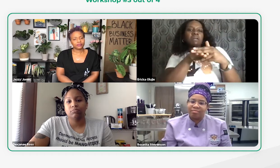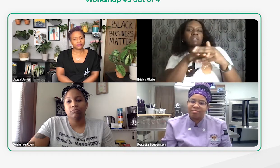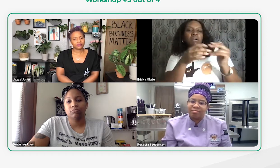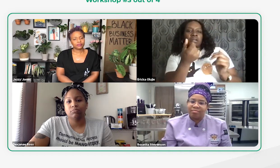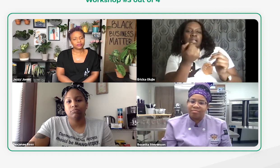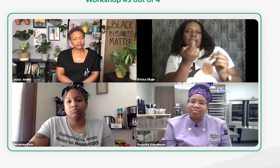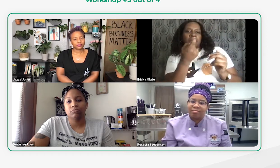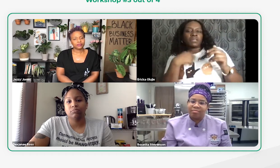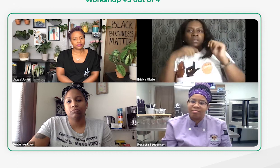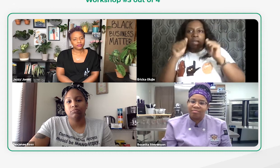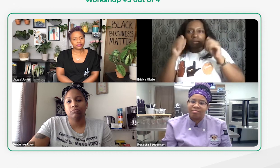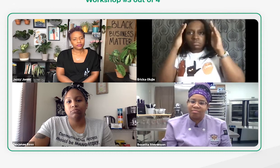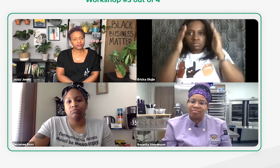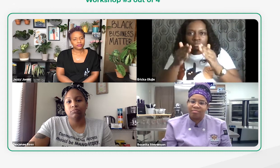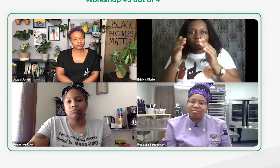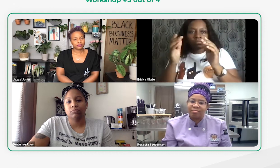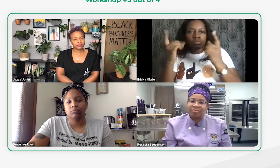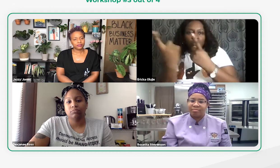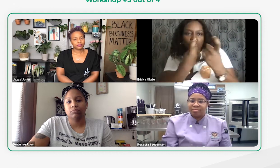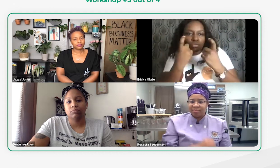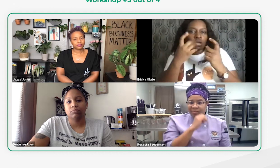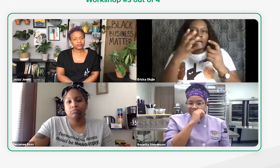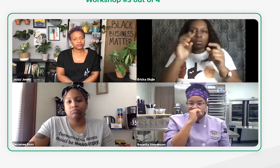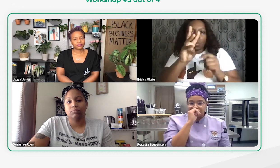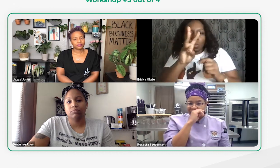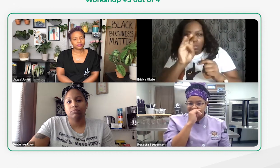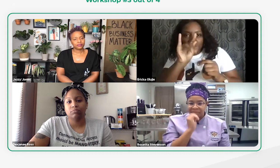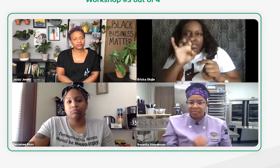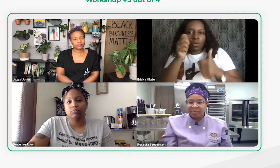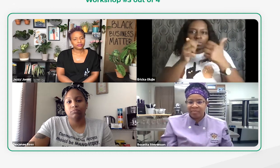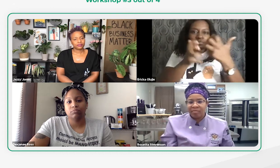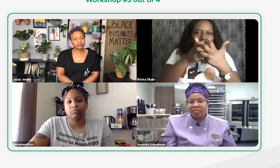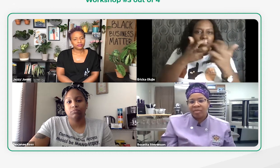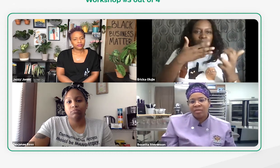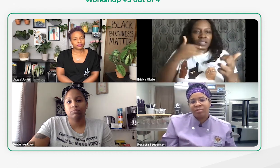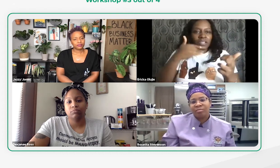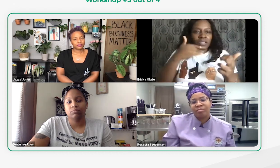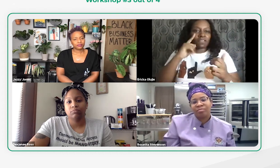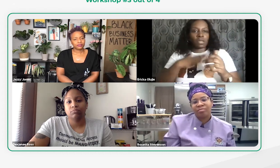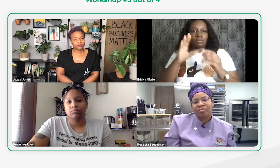people. Then I decided to take a small break so I could focus on recruitment to see what